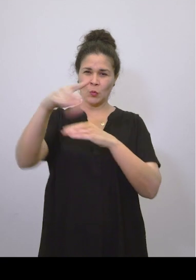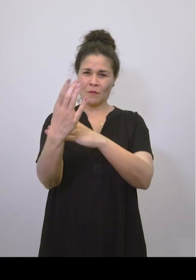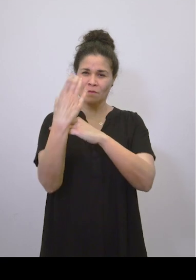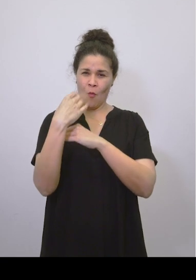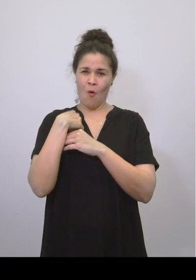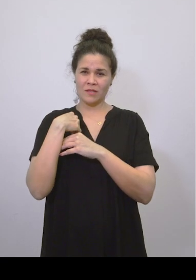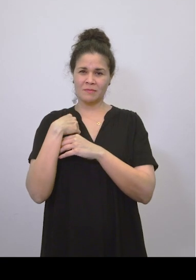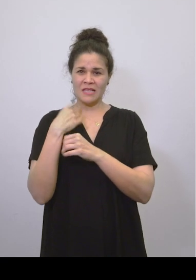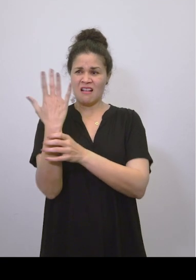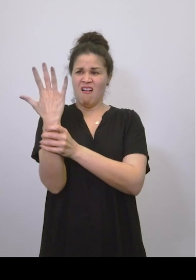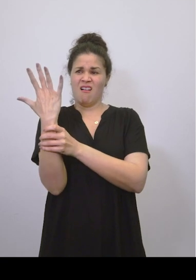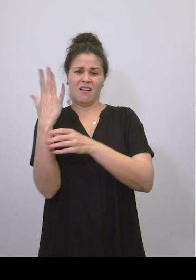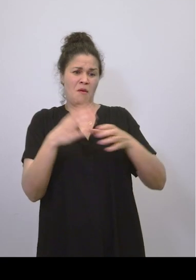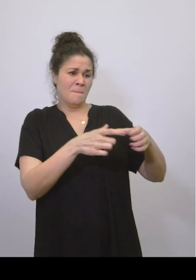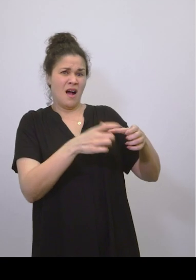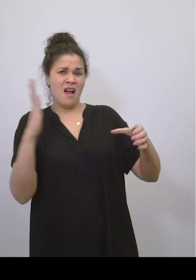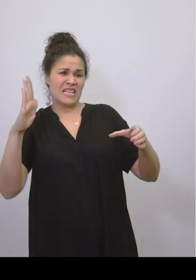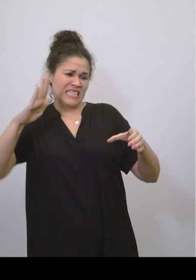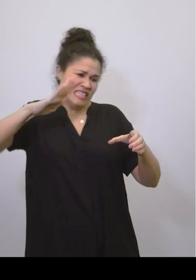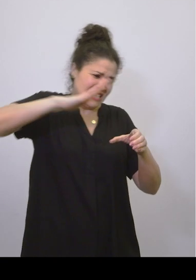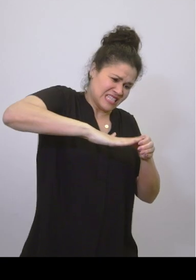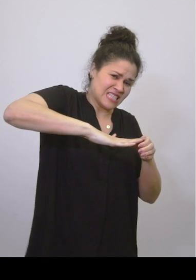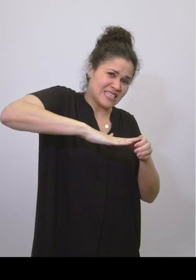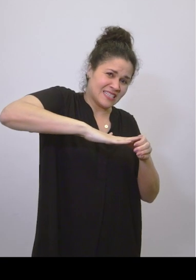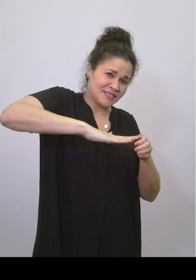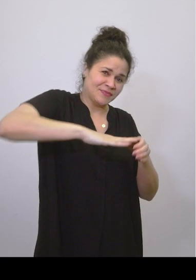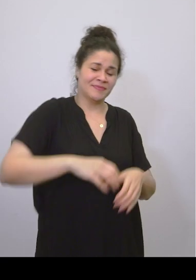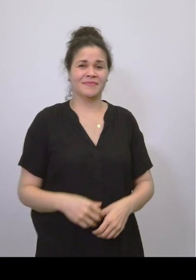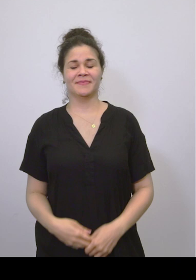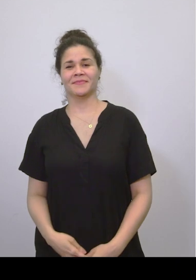You force our hand to press the button.”